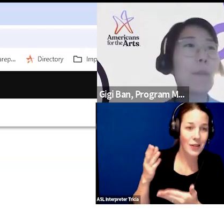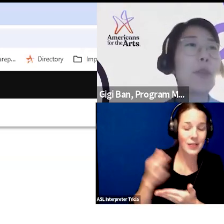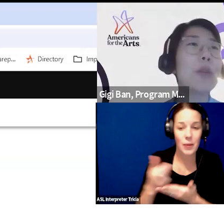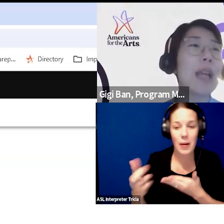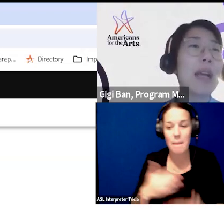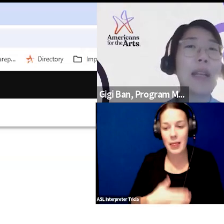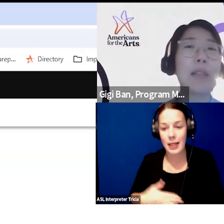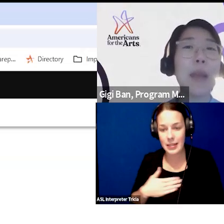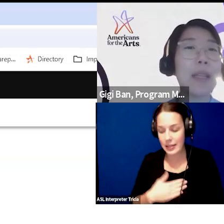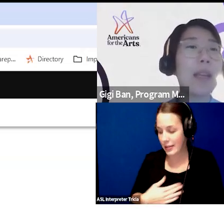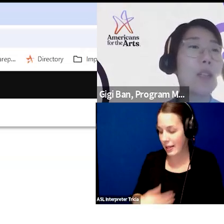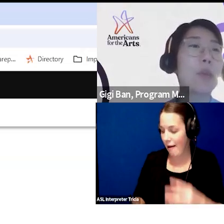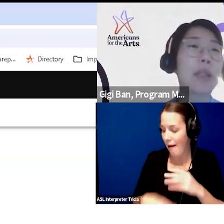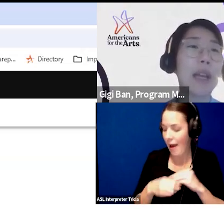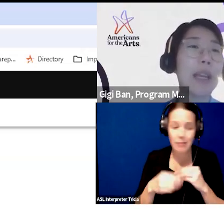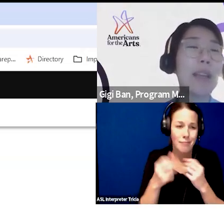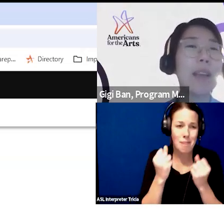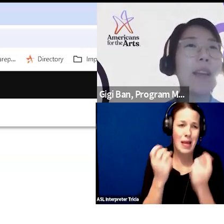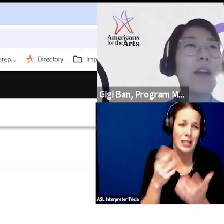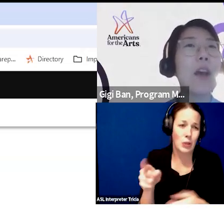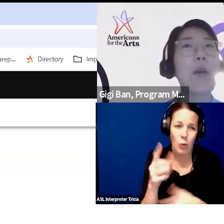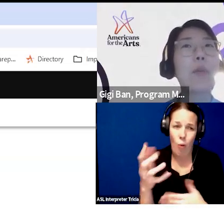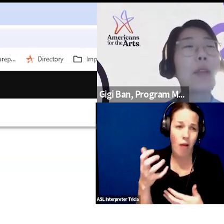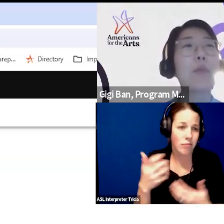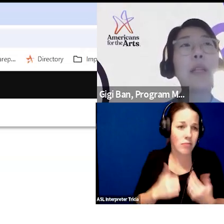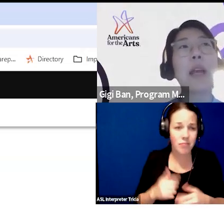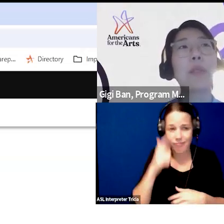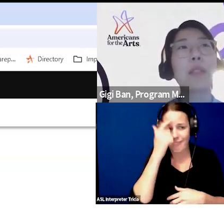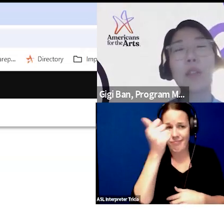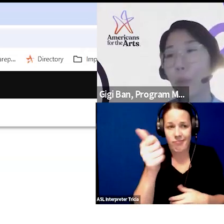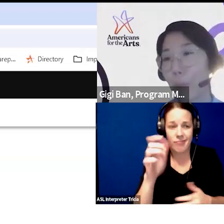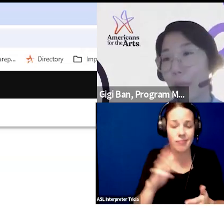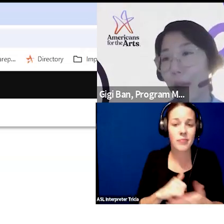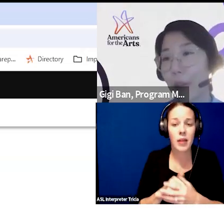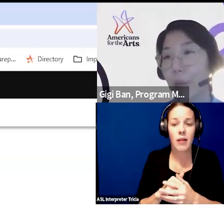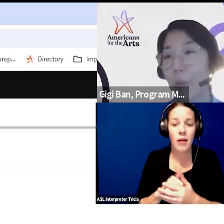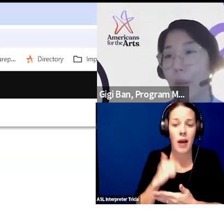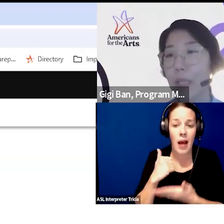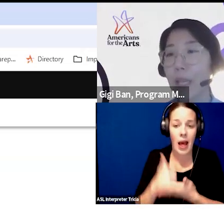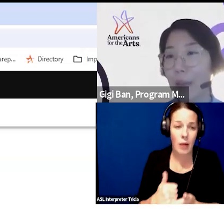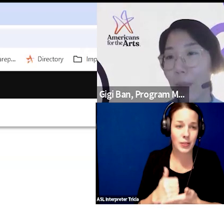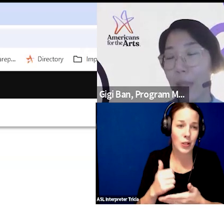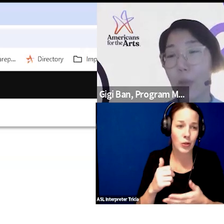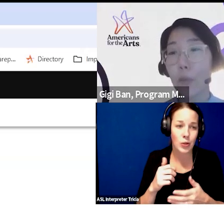You can add as many as you would like. It really helps us to build out our local project database